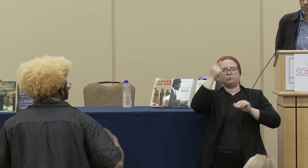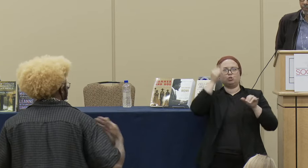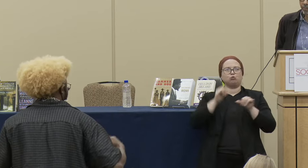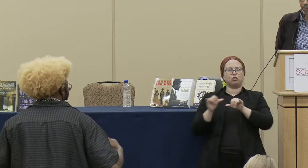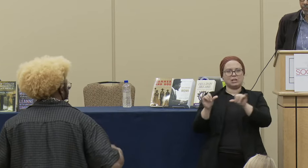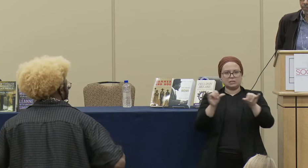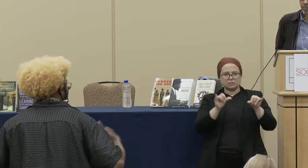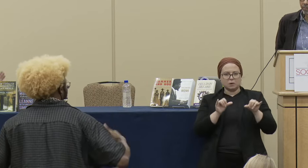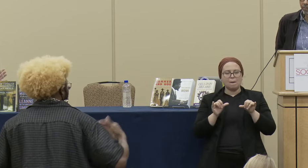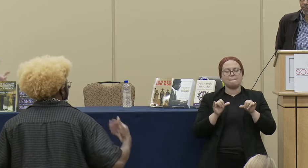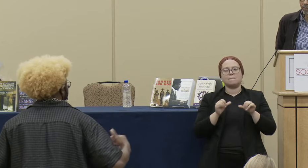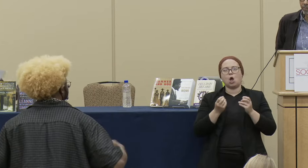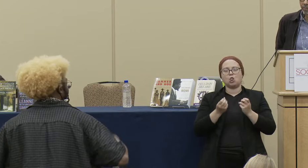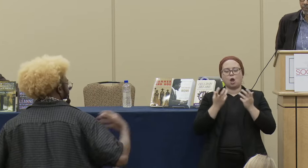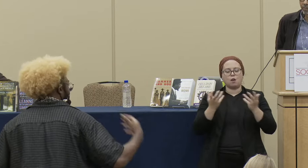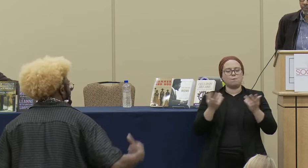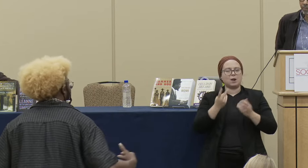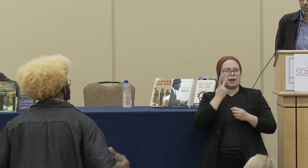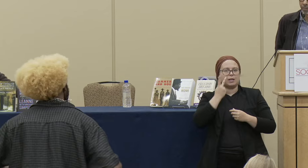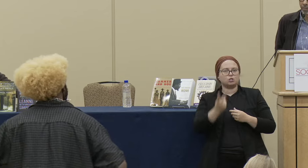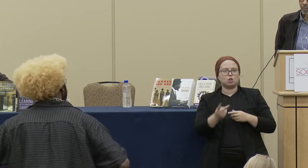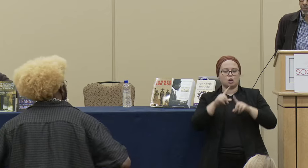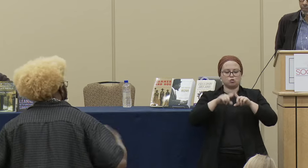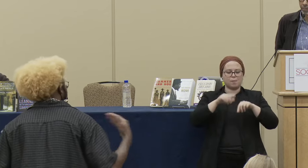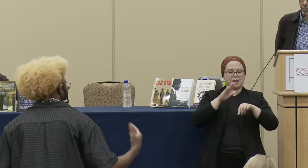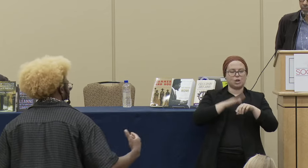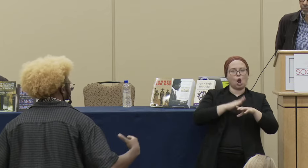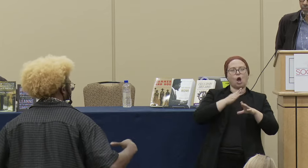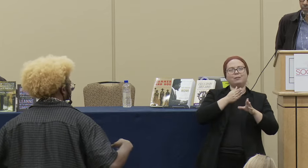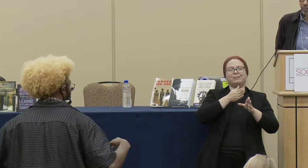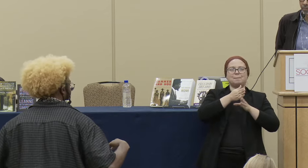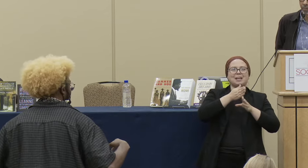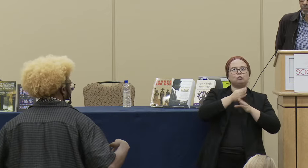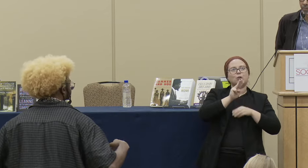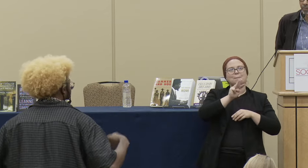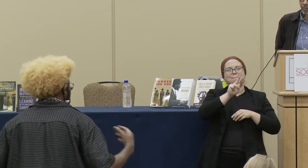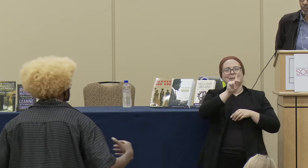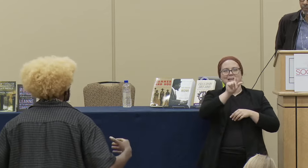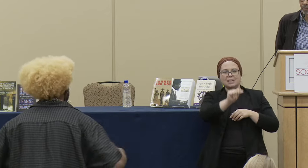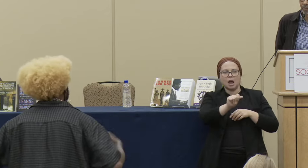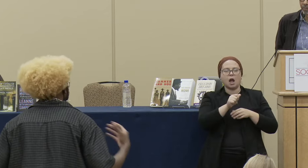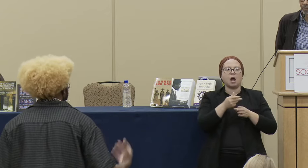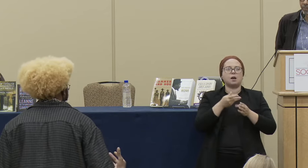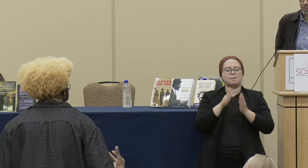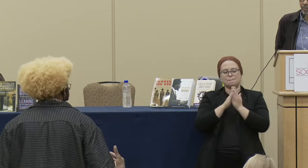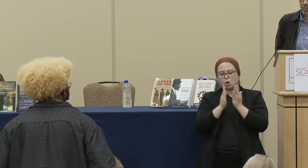was coming into socialism, a lot of what I saw depended upon